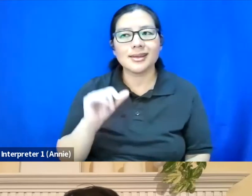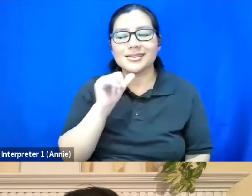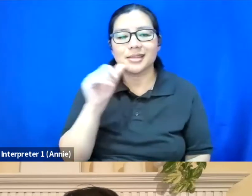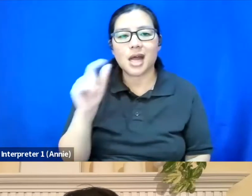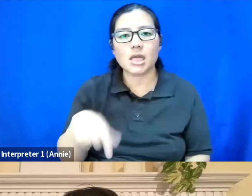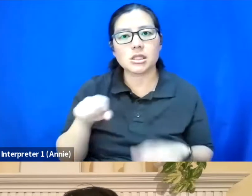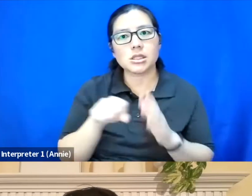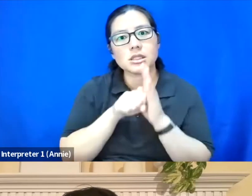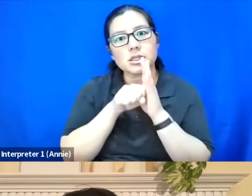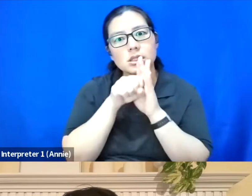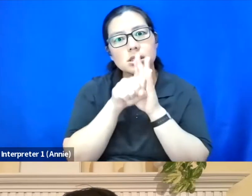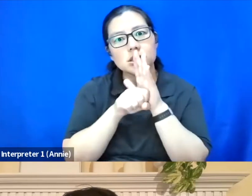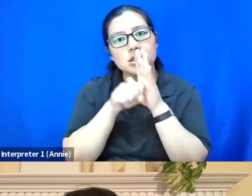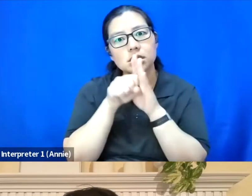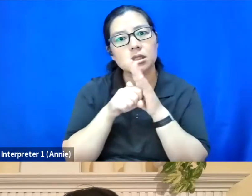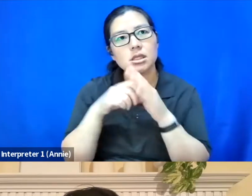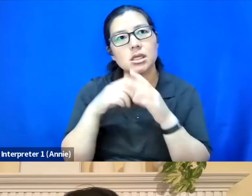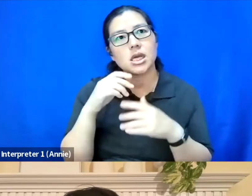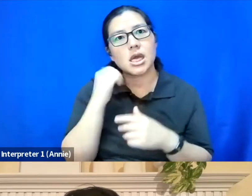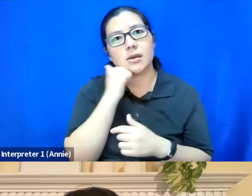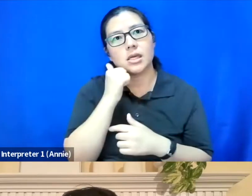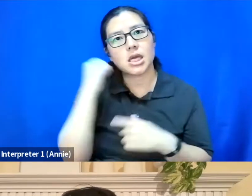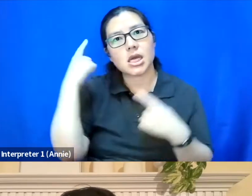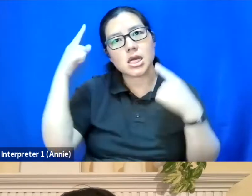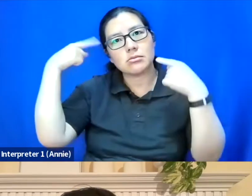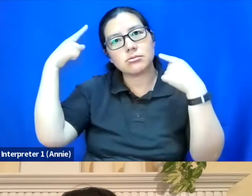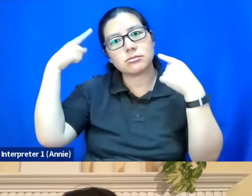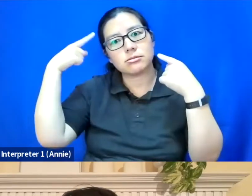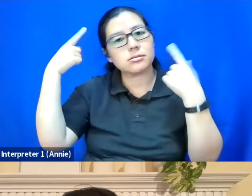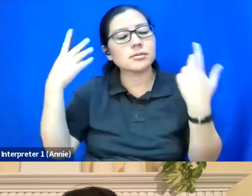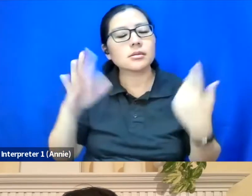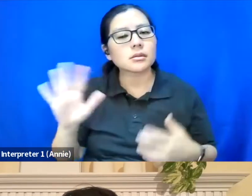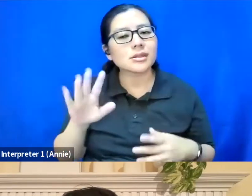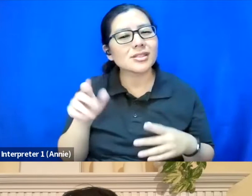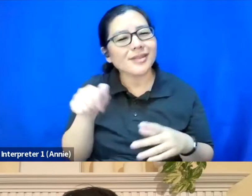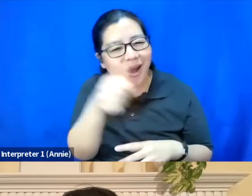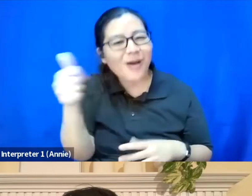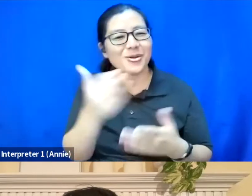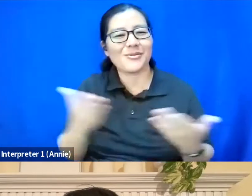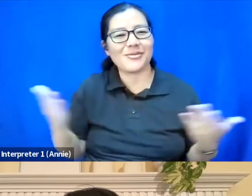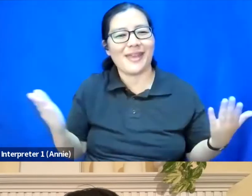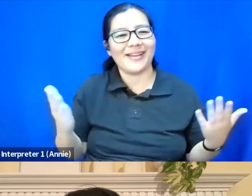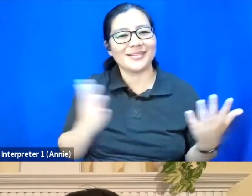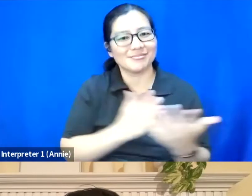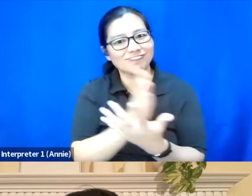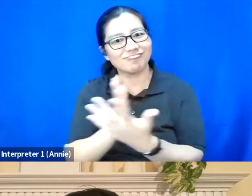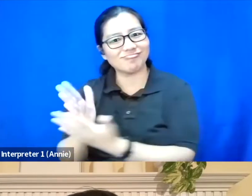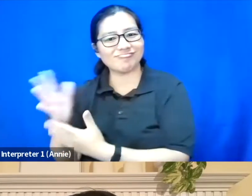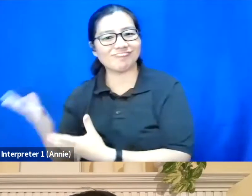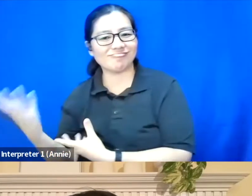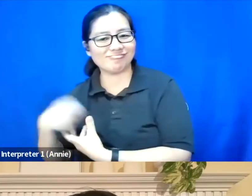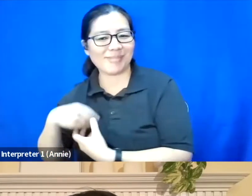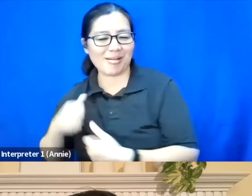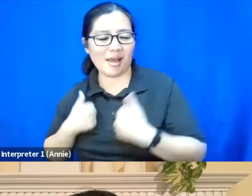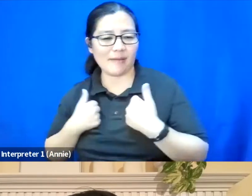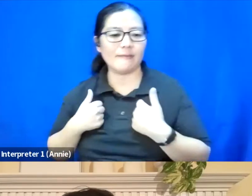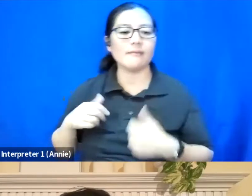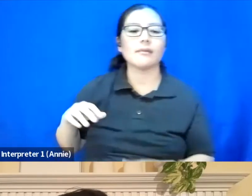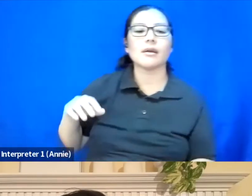And -- and I found, likewise, both of your works, I think, did -- did that as well. I think there -- there was so much --